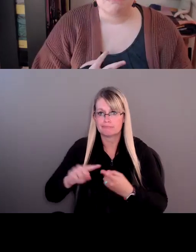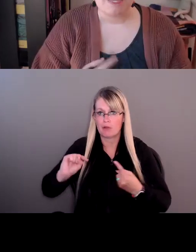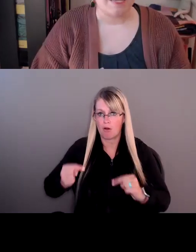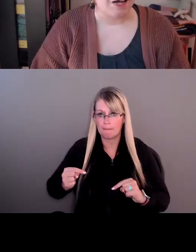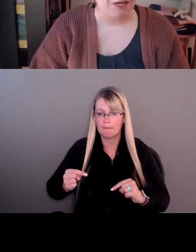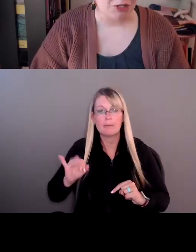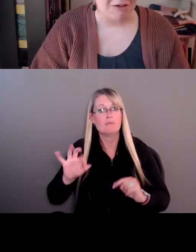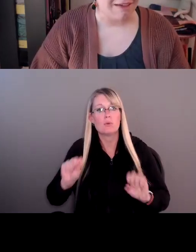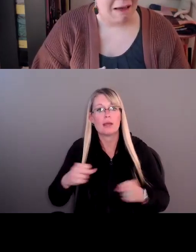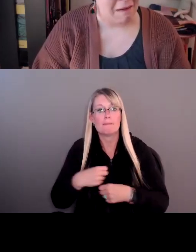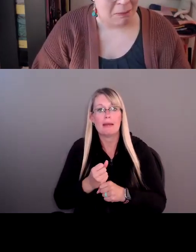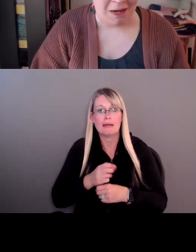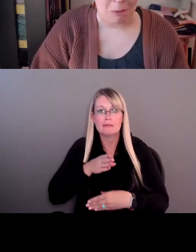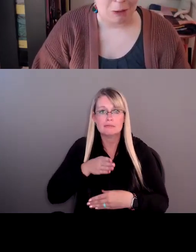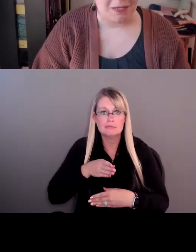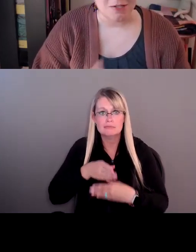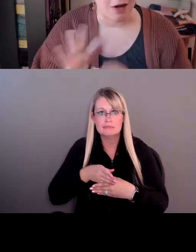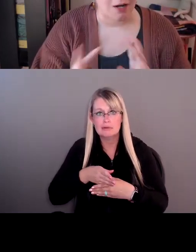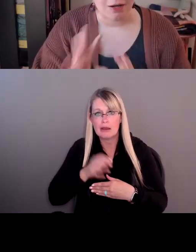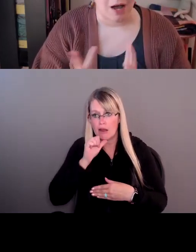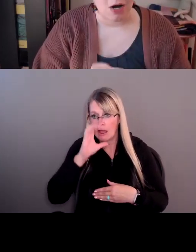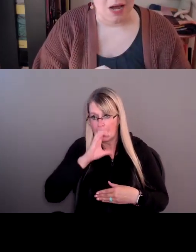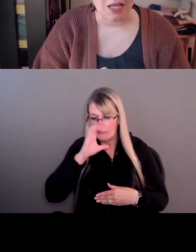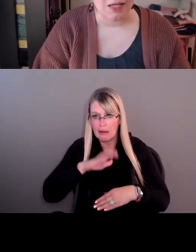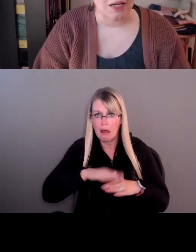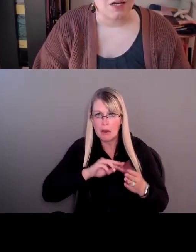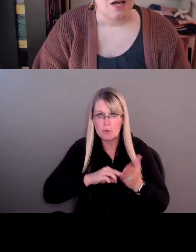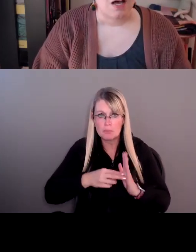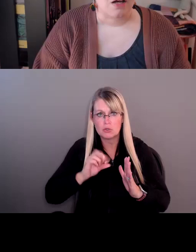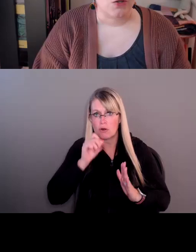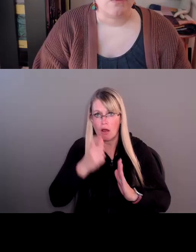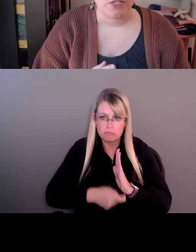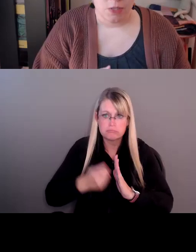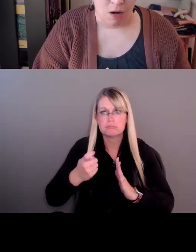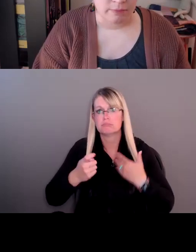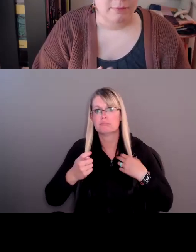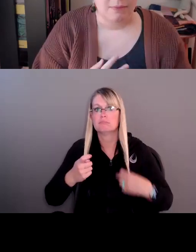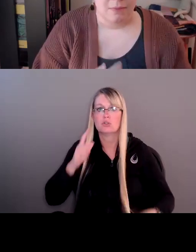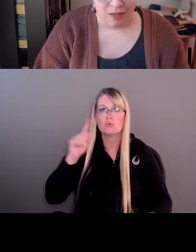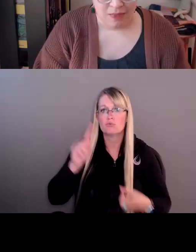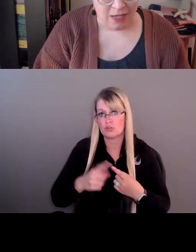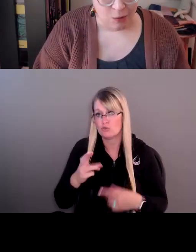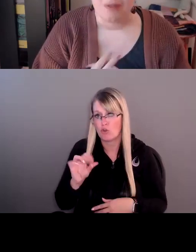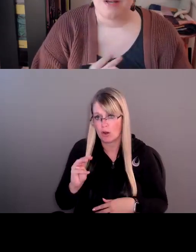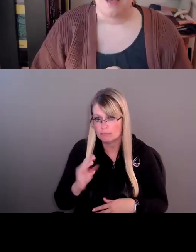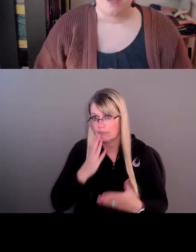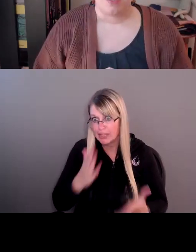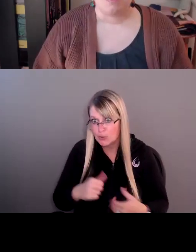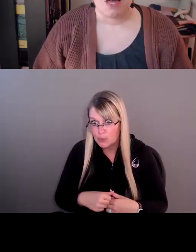make an animation not animate on purpose, or not automatically come to your reduced. Thank you.